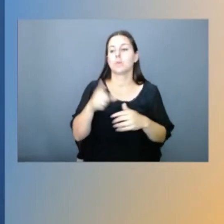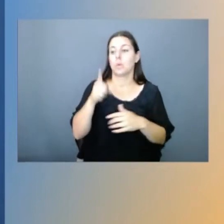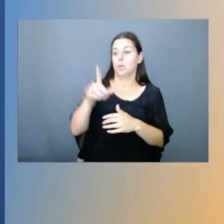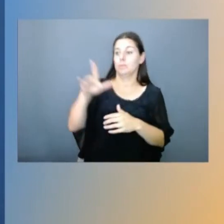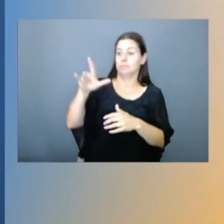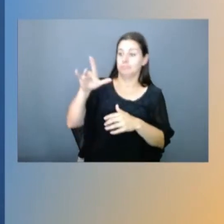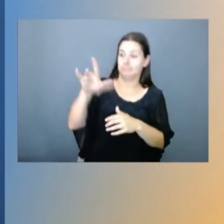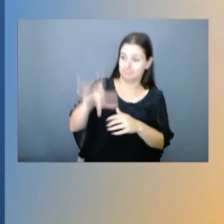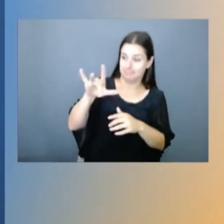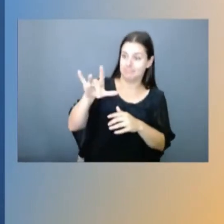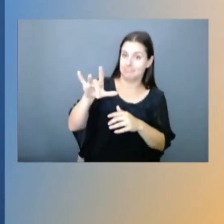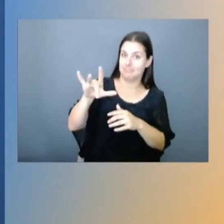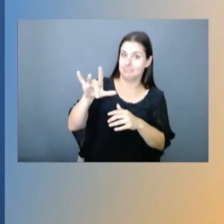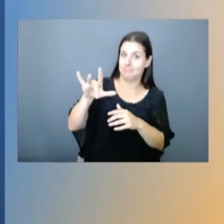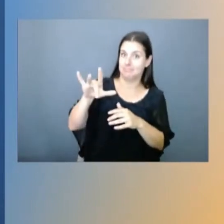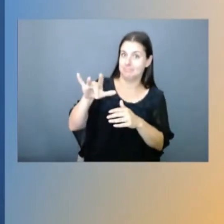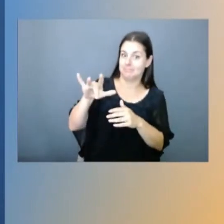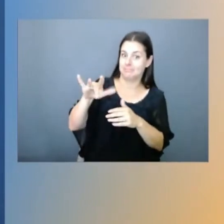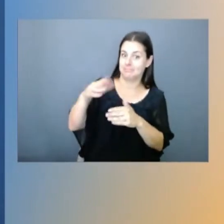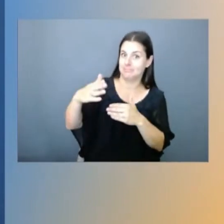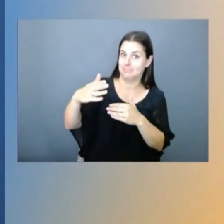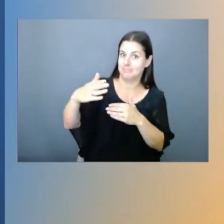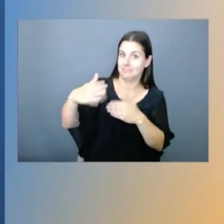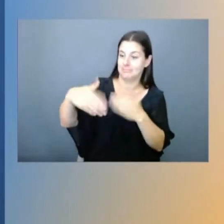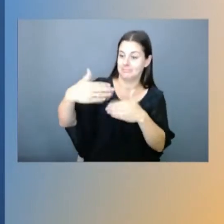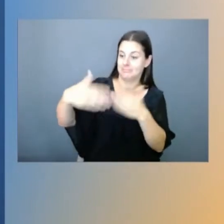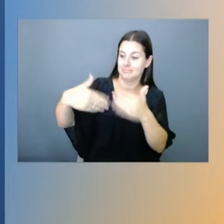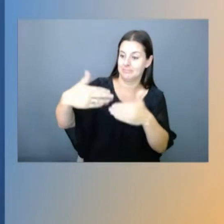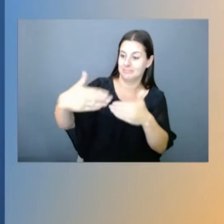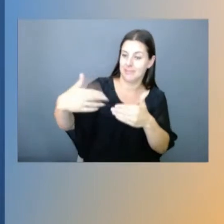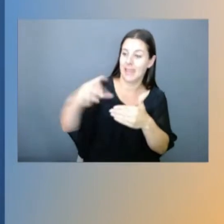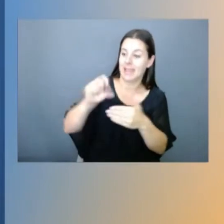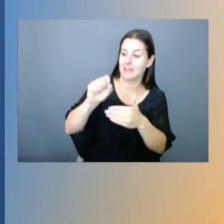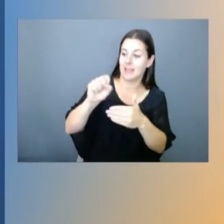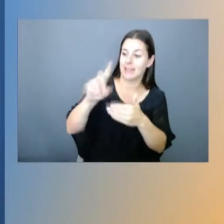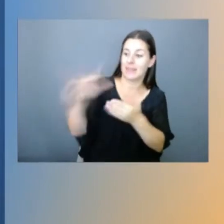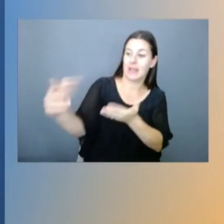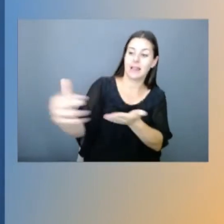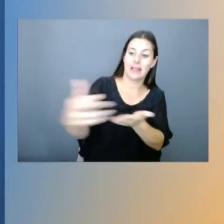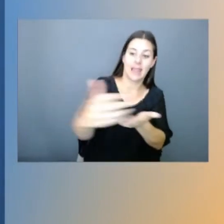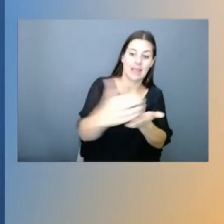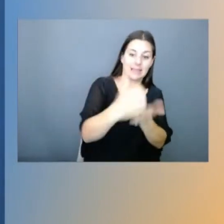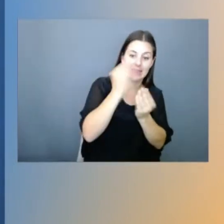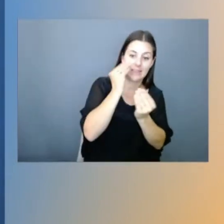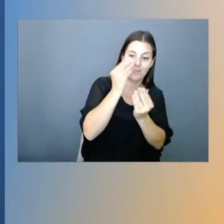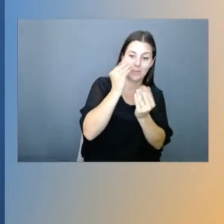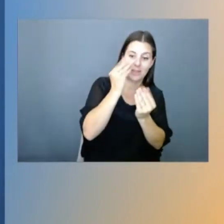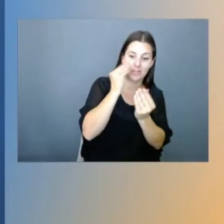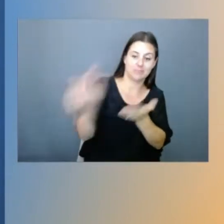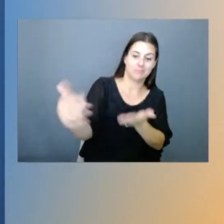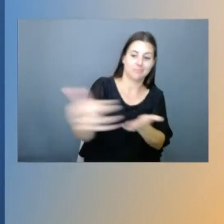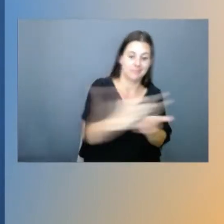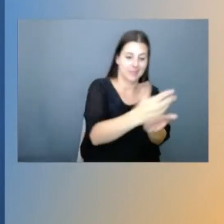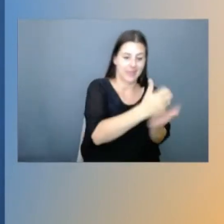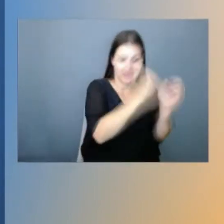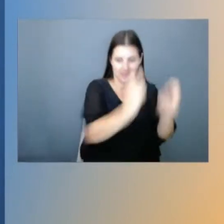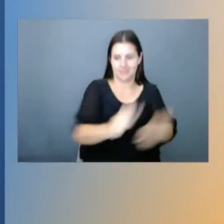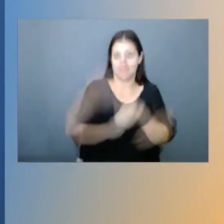the SSDs collecting the right amount of information or the data from the flash devices, and then returning it back to the application.